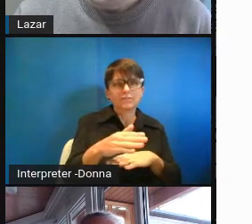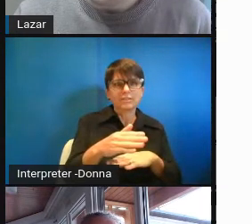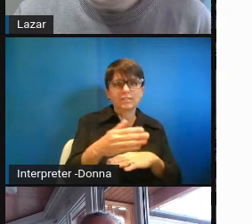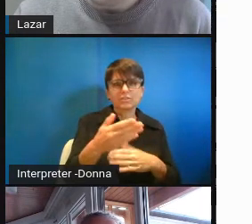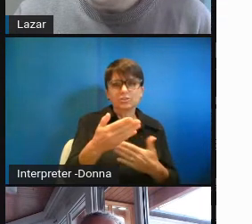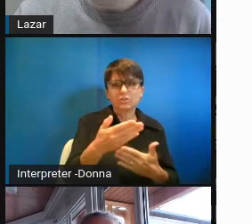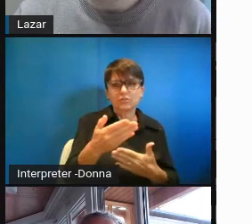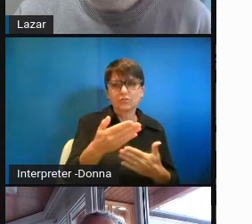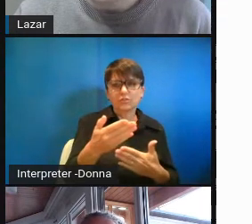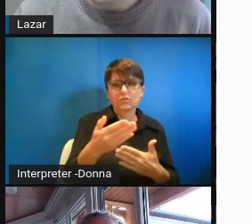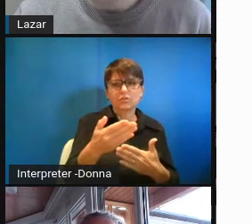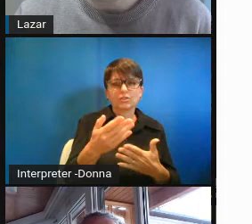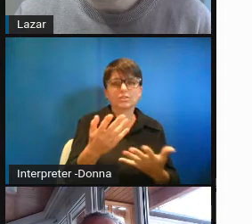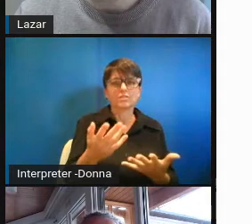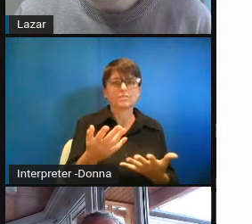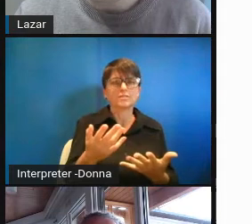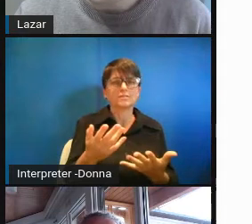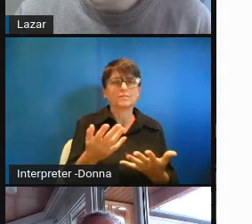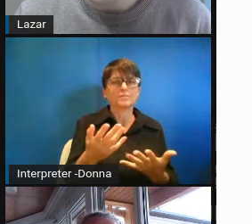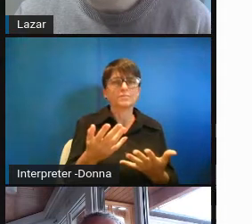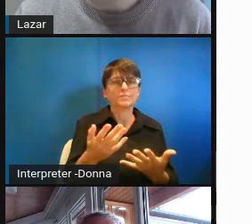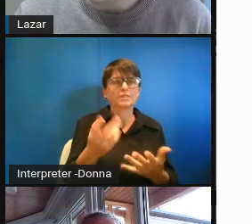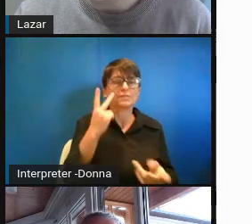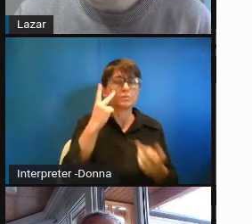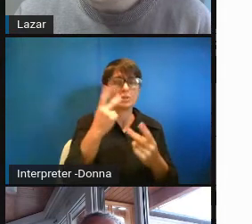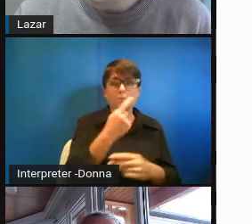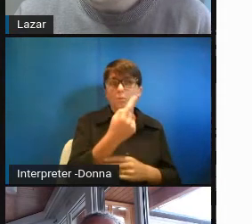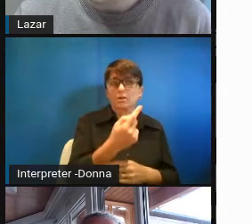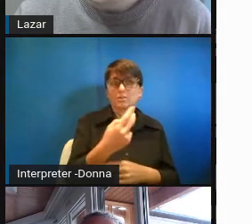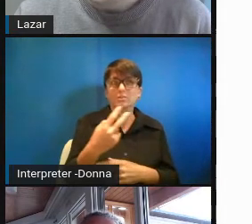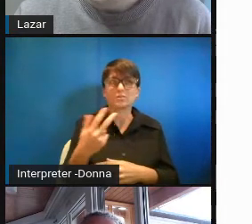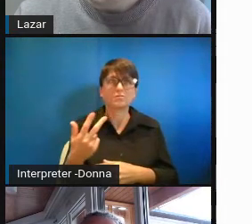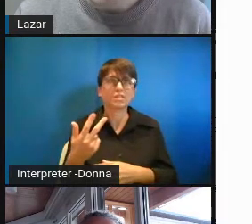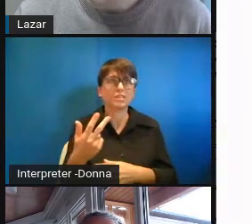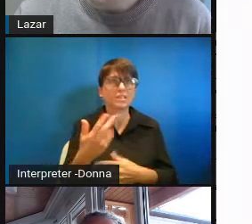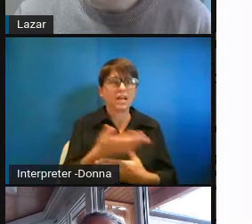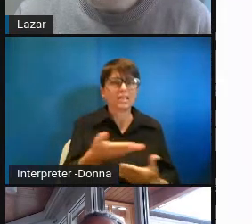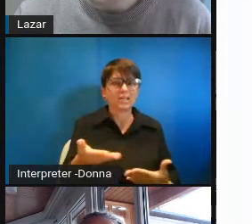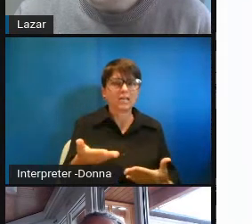Viewing one of free items, maybe that's a slide show. Shop for Christmas.